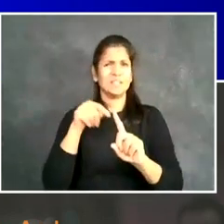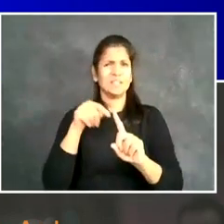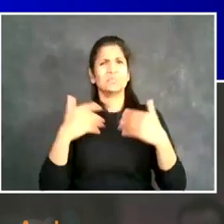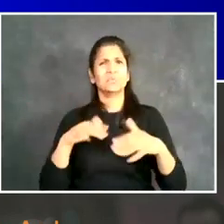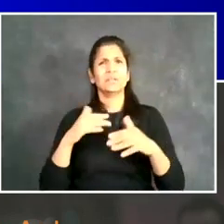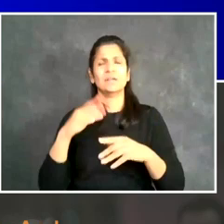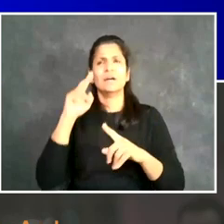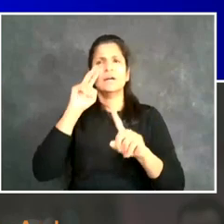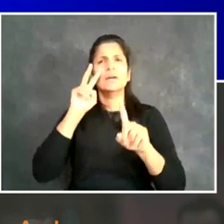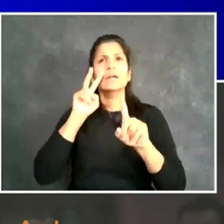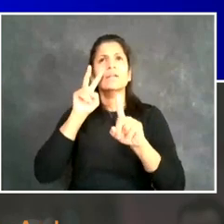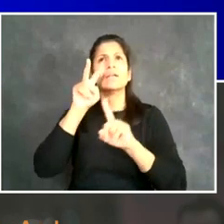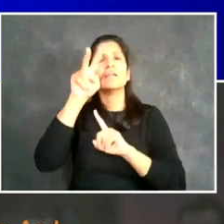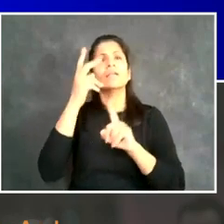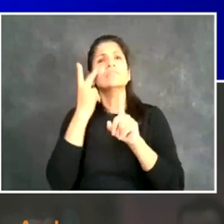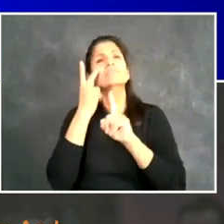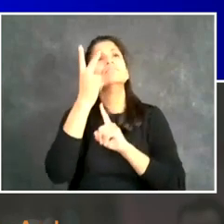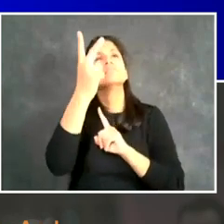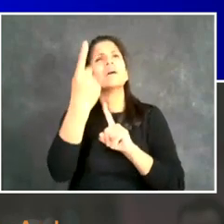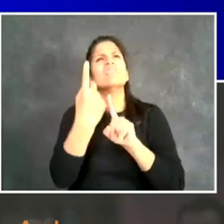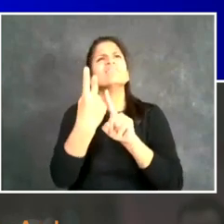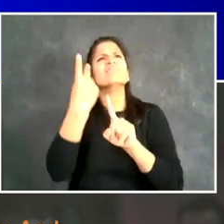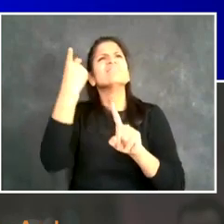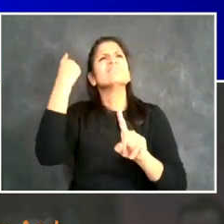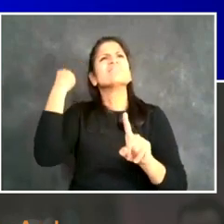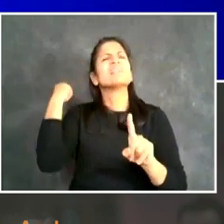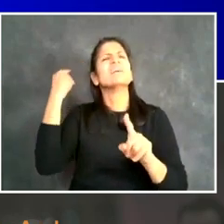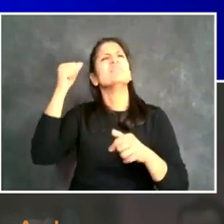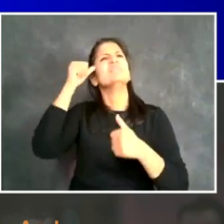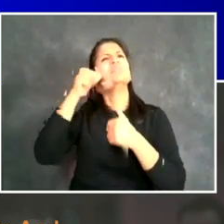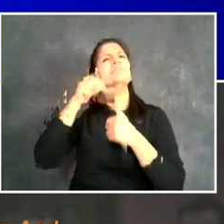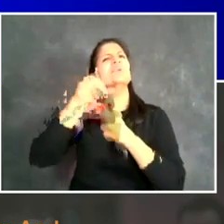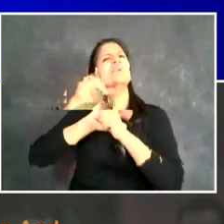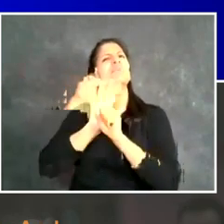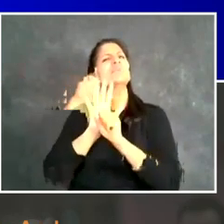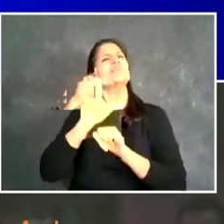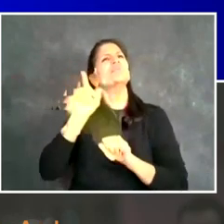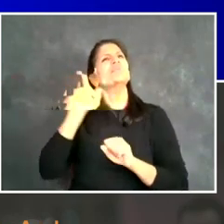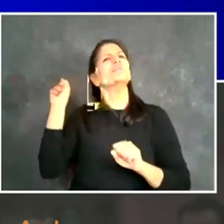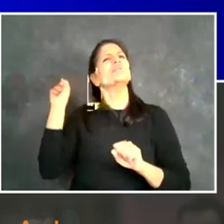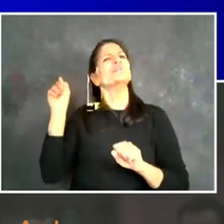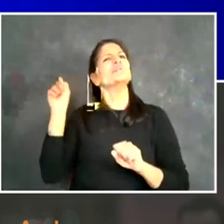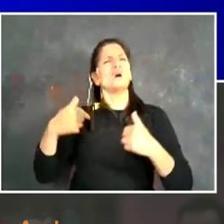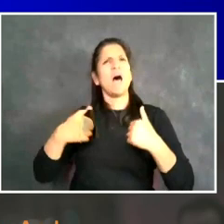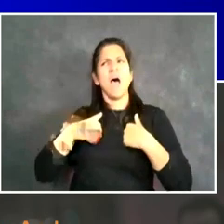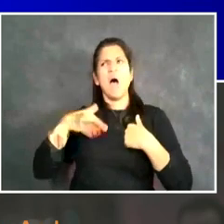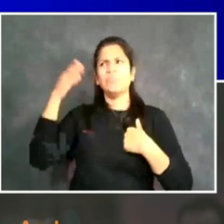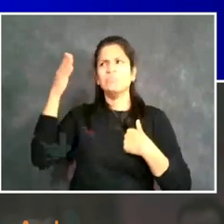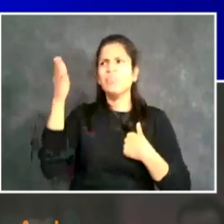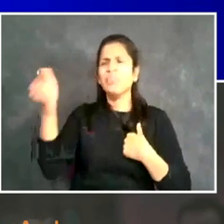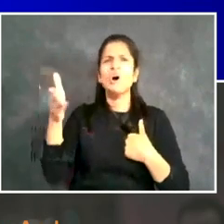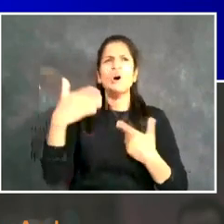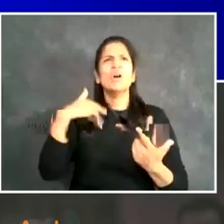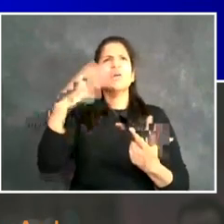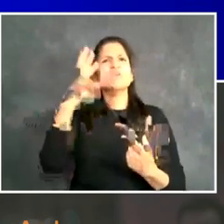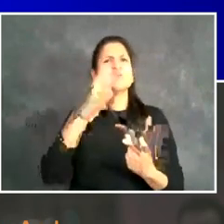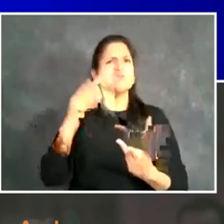WE WANT THEM TO SAY, WITH PRIDE, I SHOWED UP.